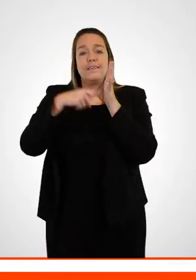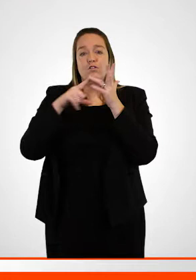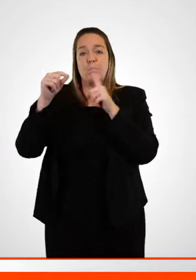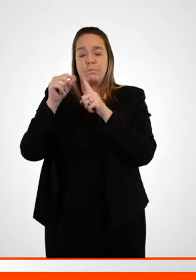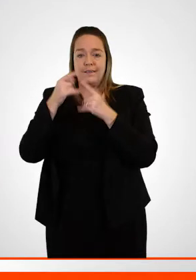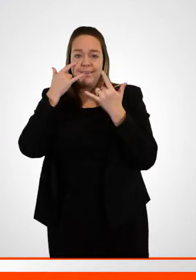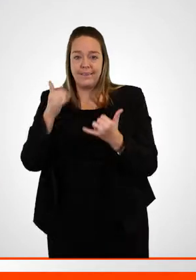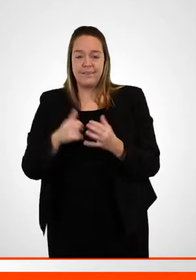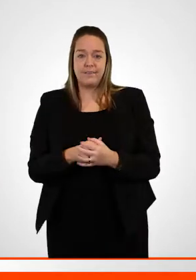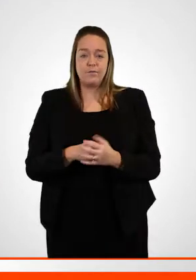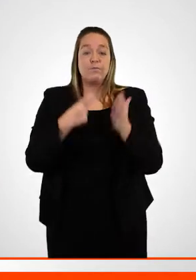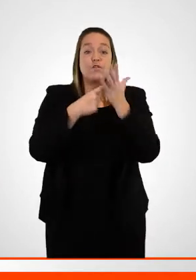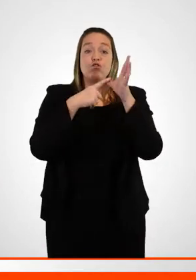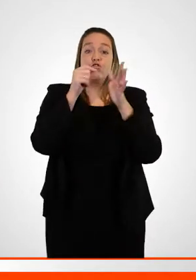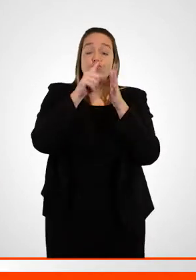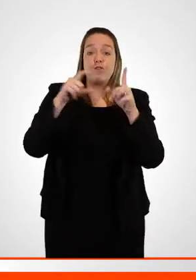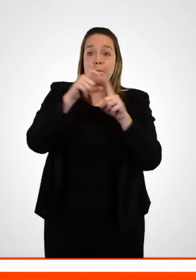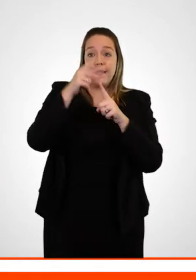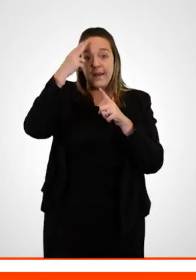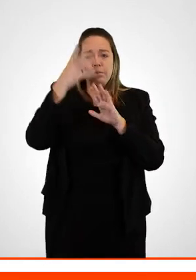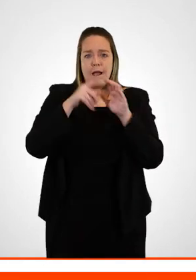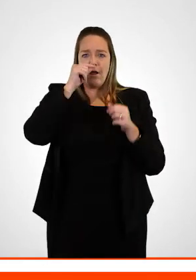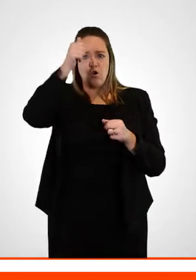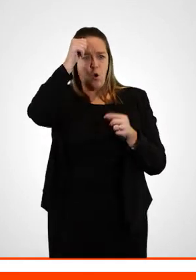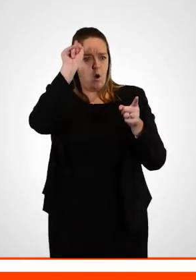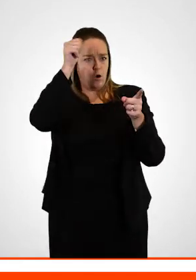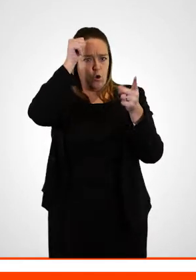If we look at rapid naming, so that's labelling things quickly...